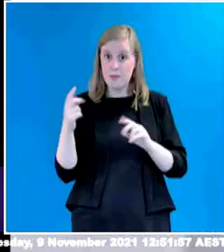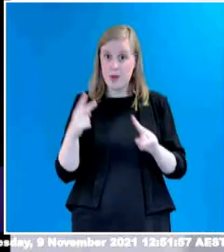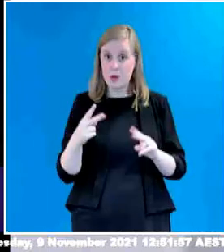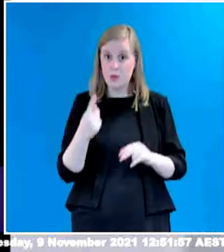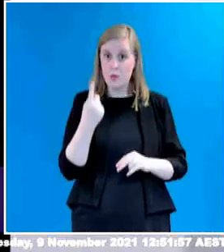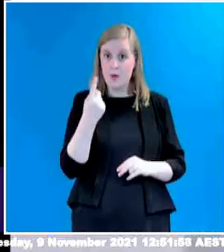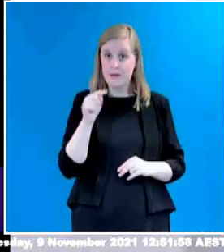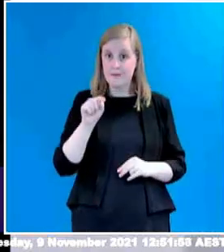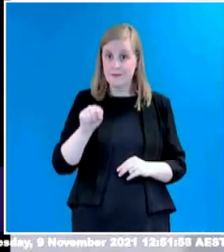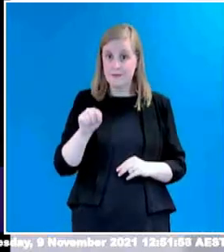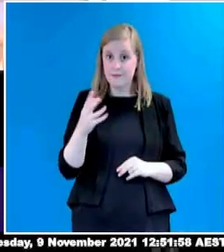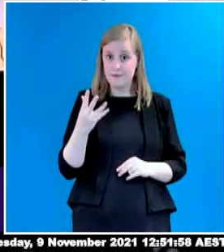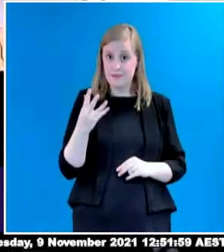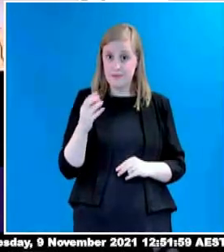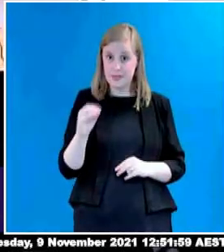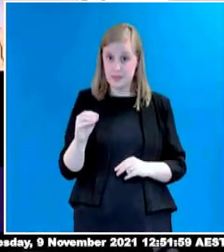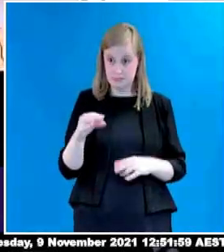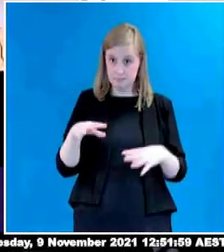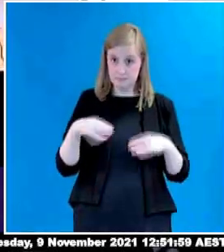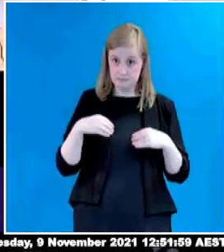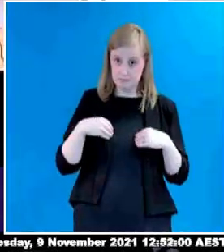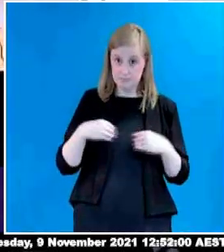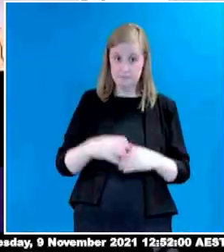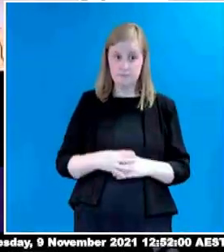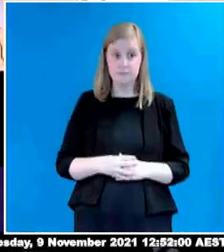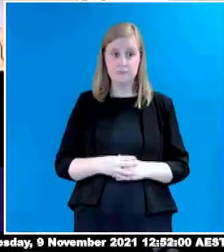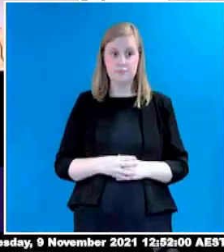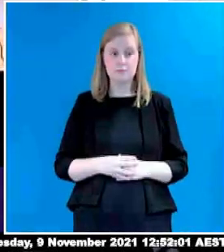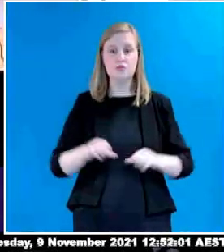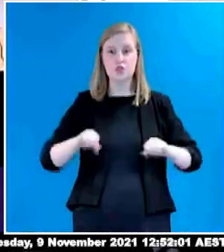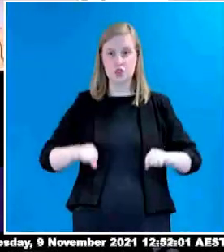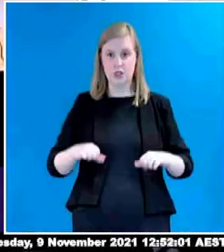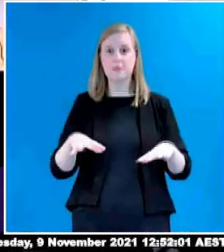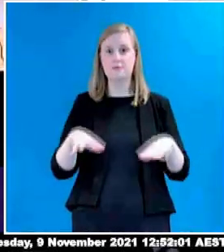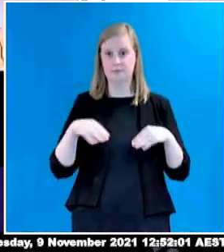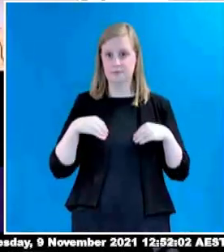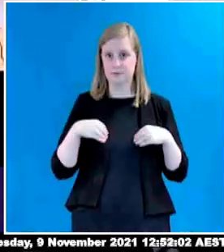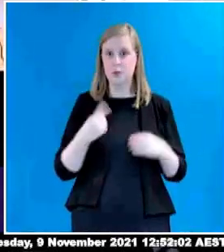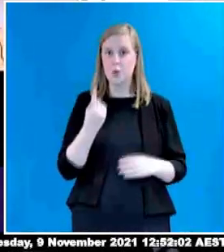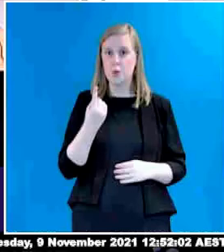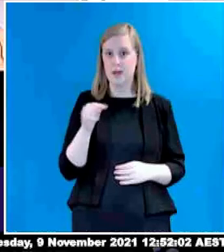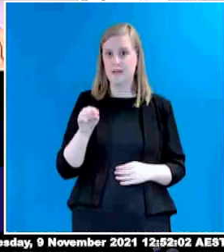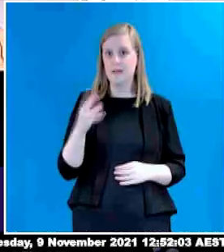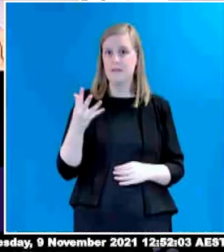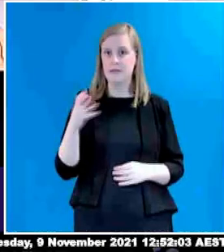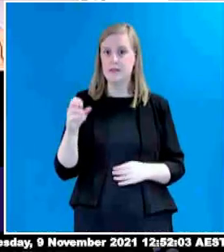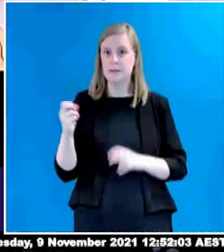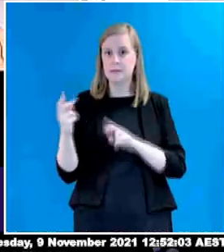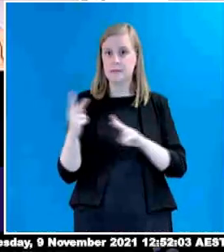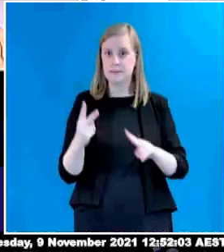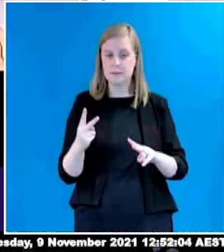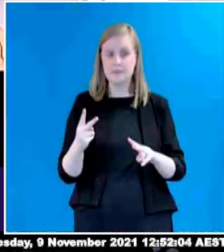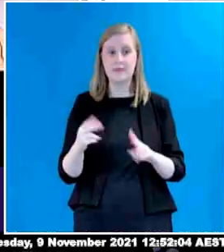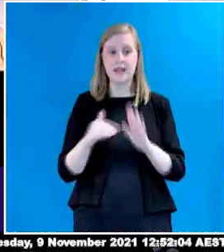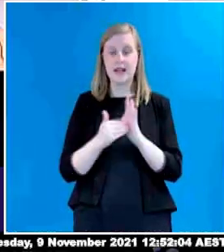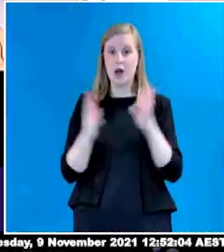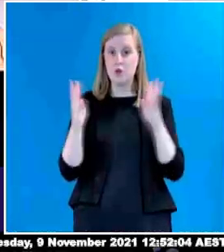convenient to the Commission. We will resume at 1.50. The Royal Commission is adjourned.